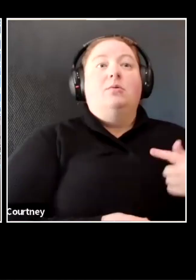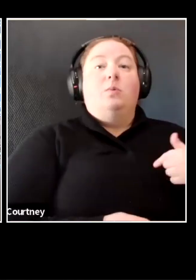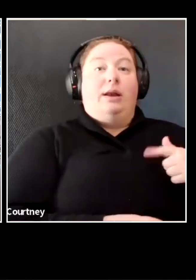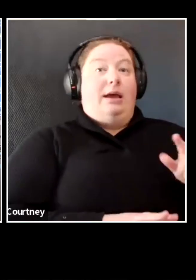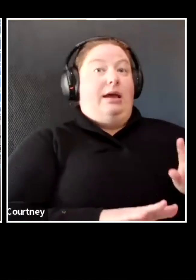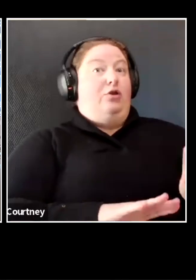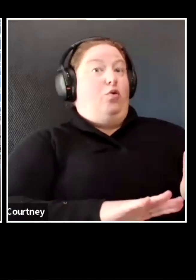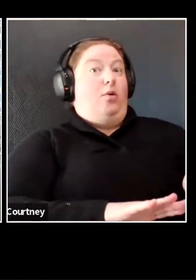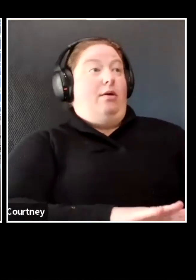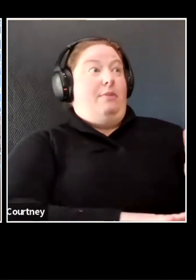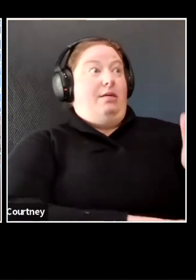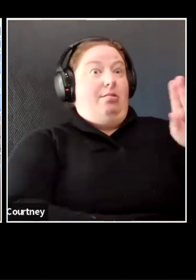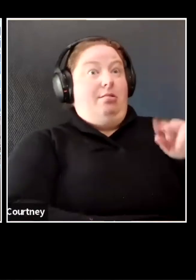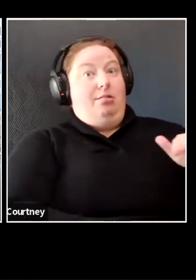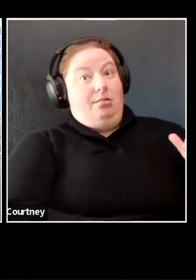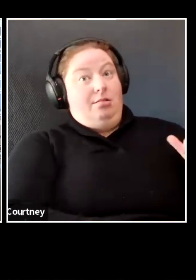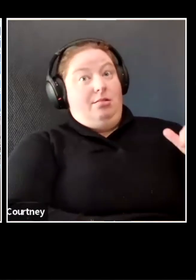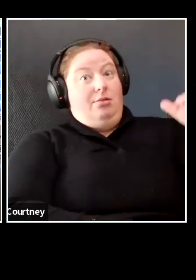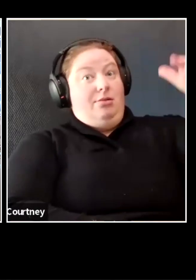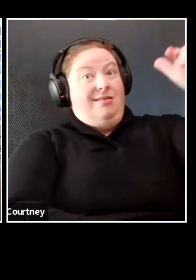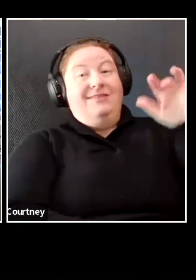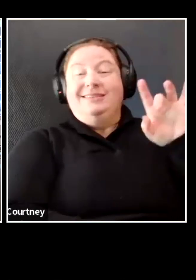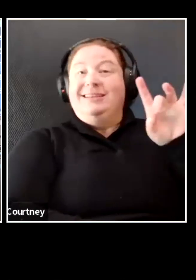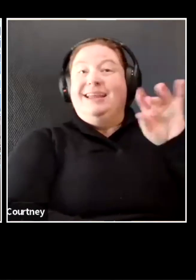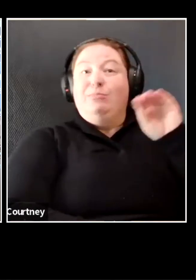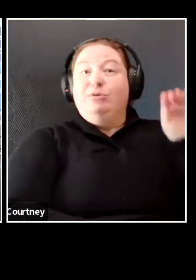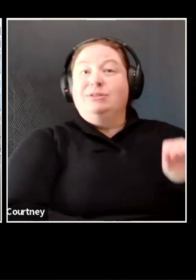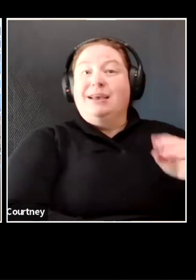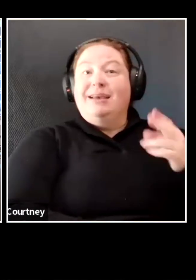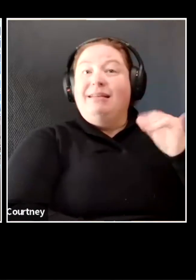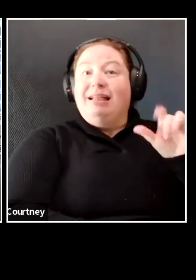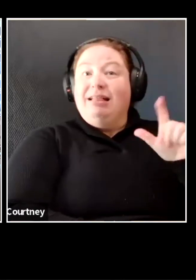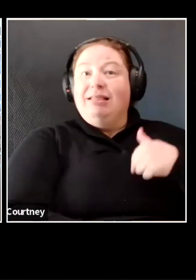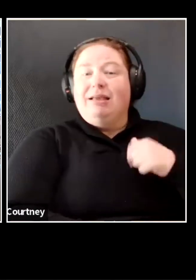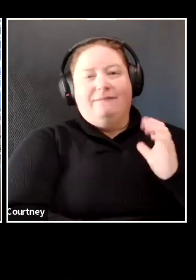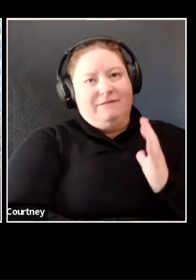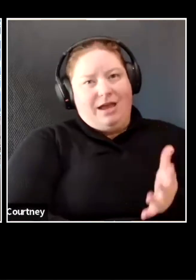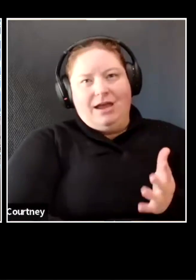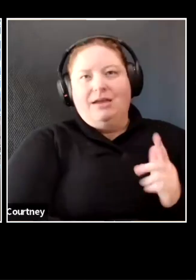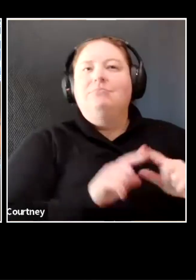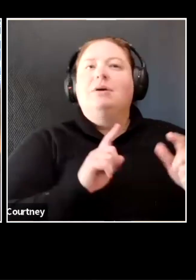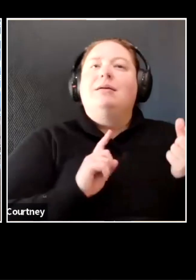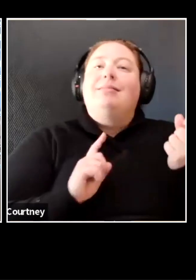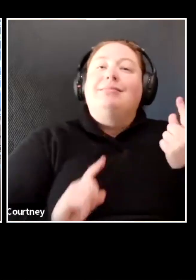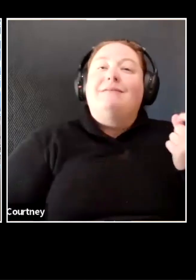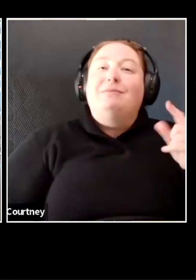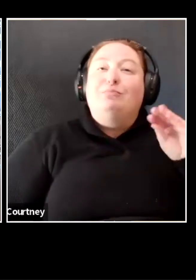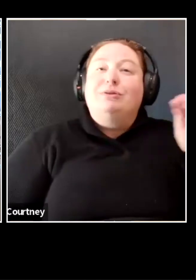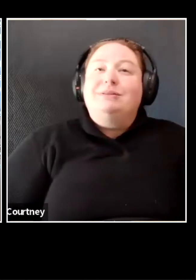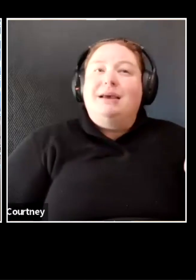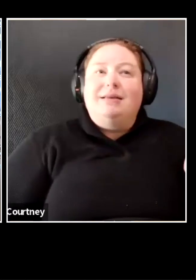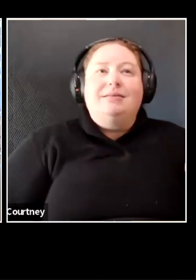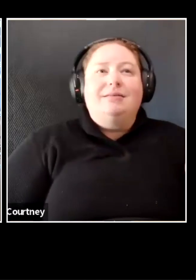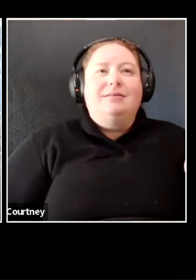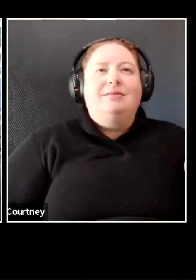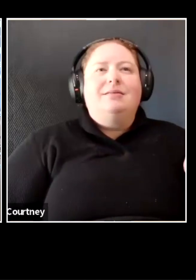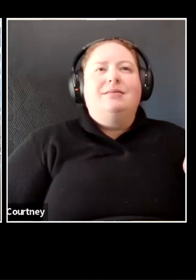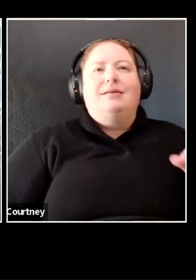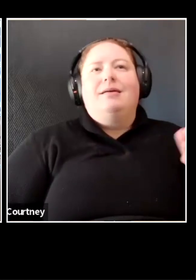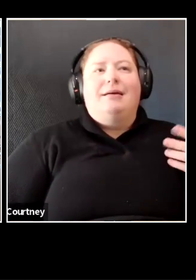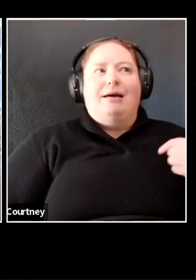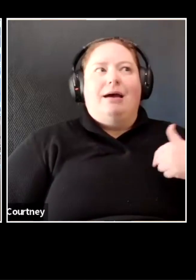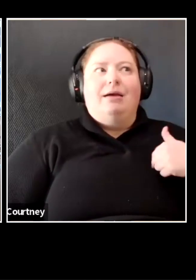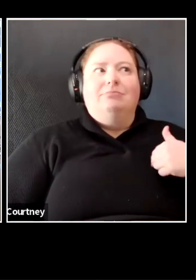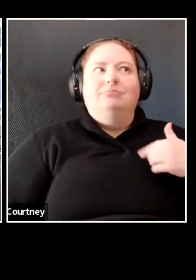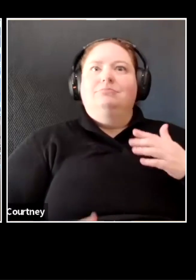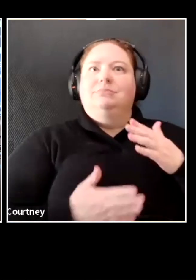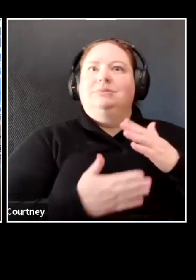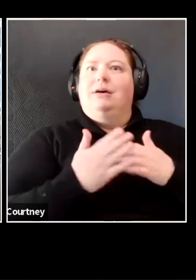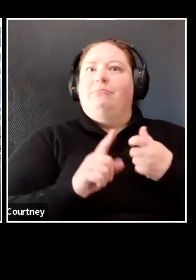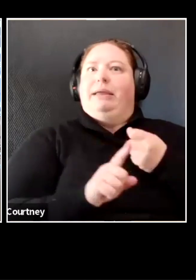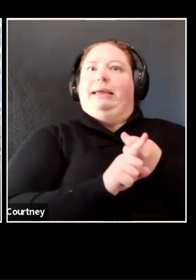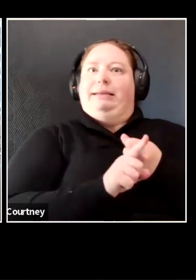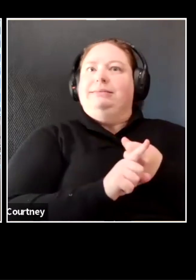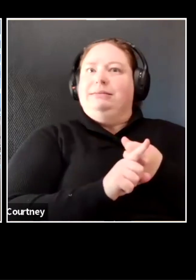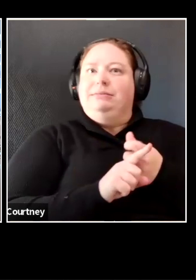um if it's an 8% hill, I'm still okay, but at 11% I take a certain hit and over time it'll that that